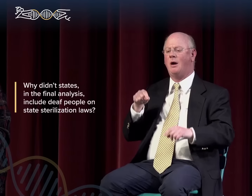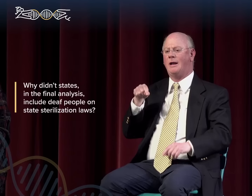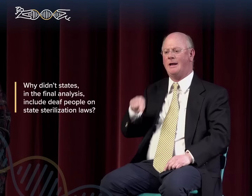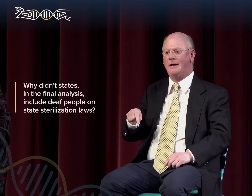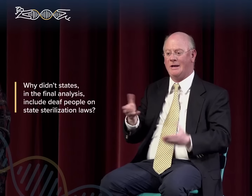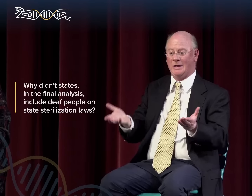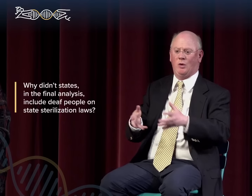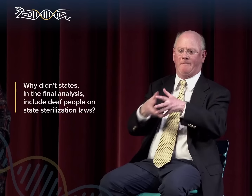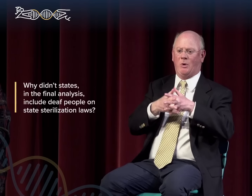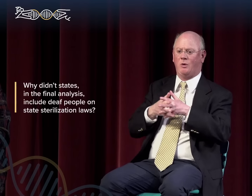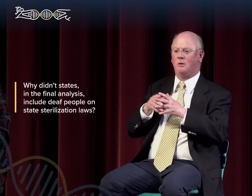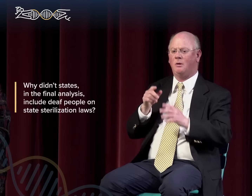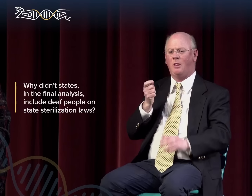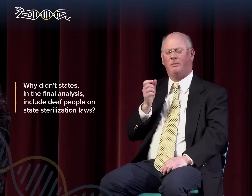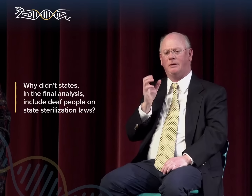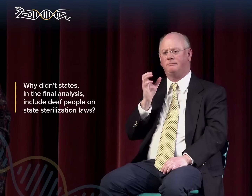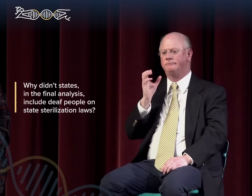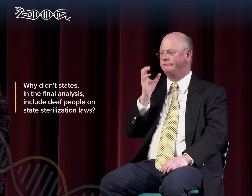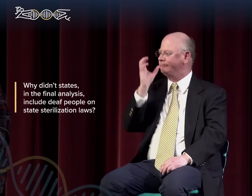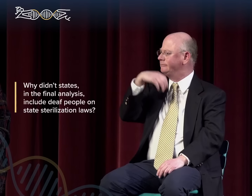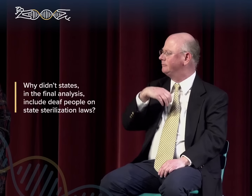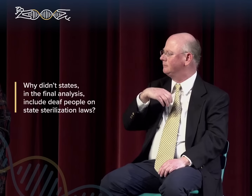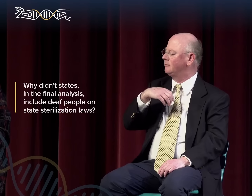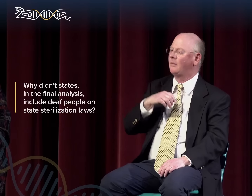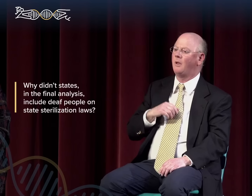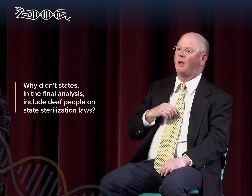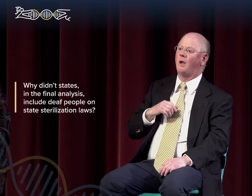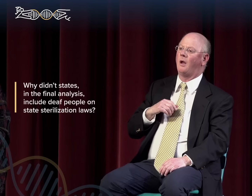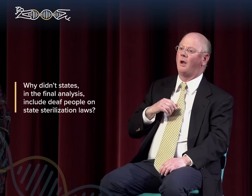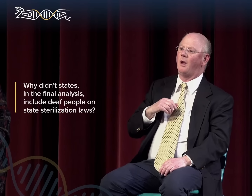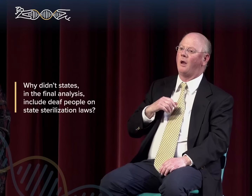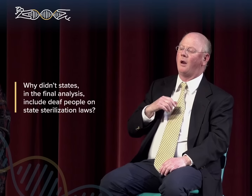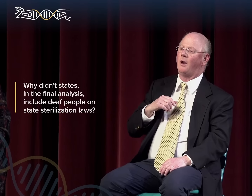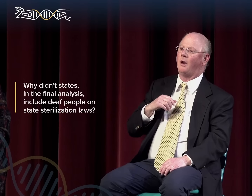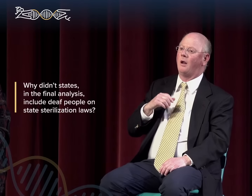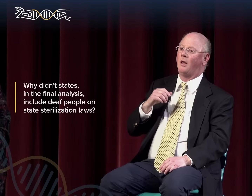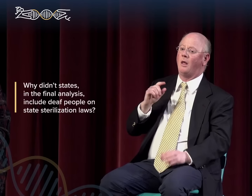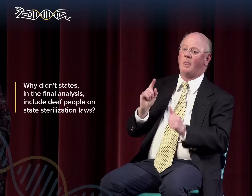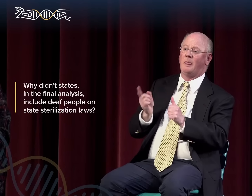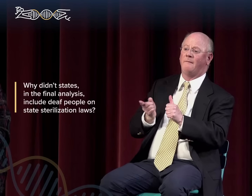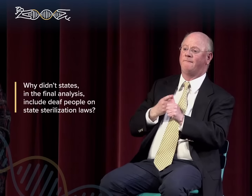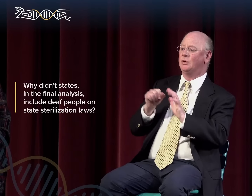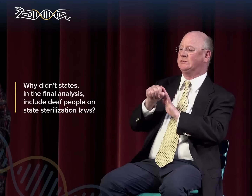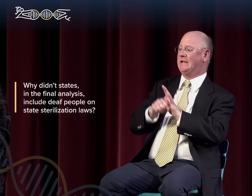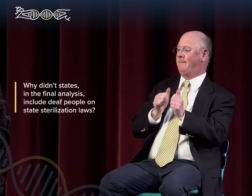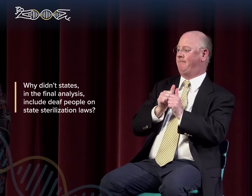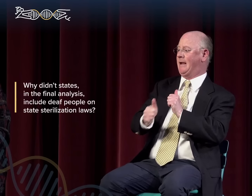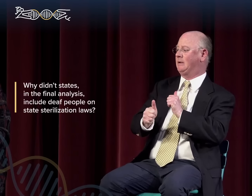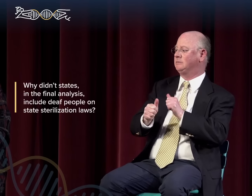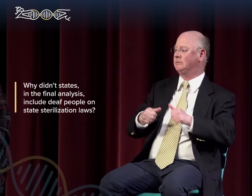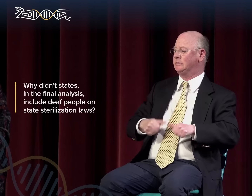But here in America it was bit of outlier, because the first state to pass